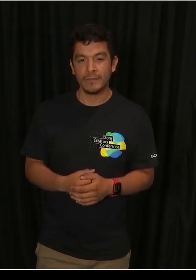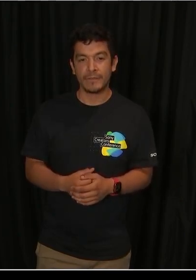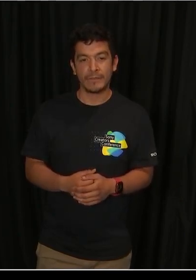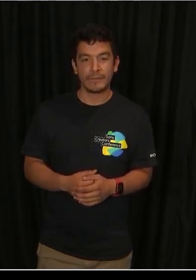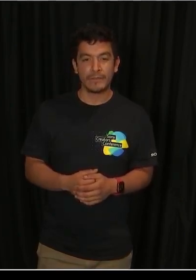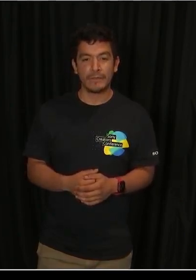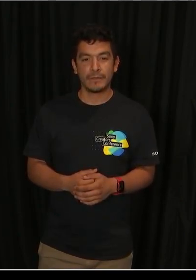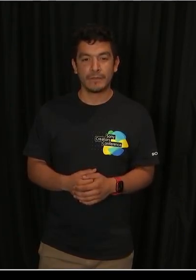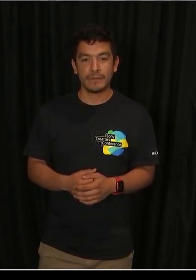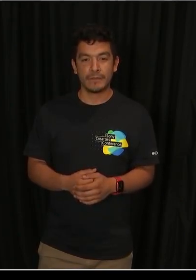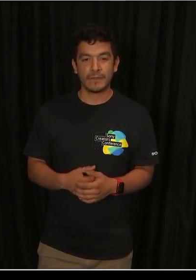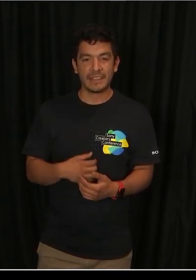Love Spider-Man: India.